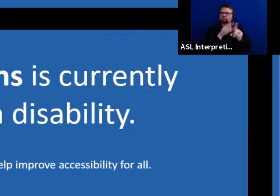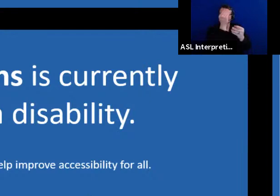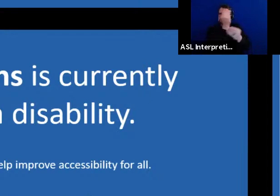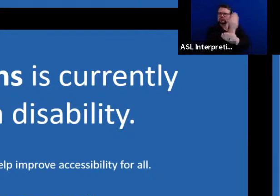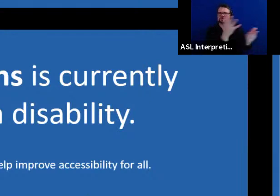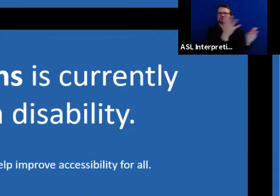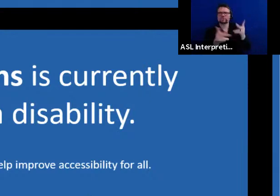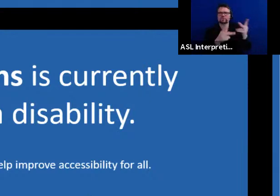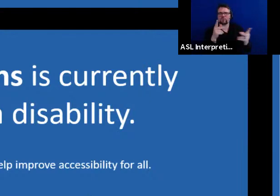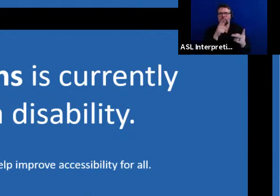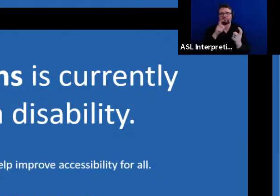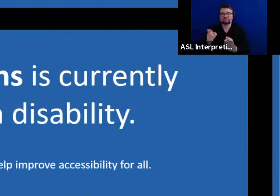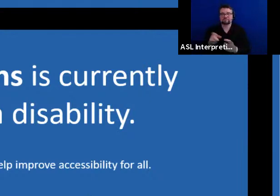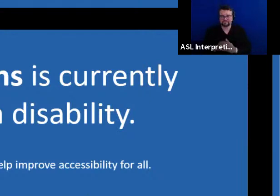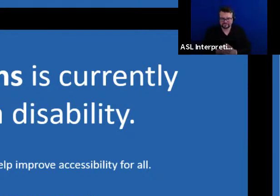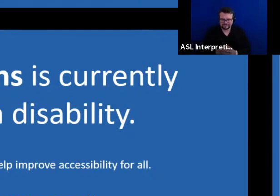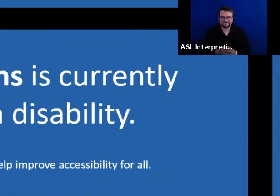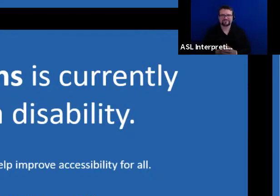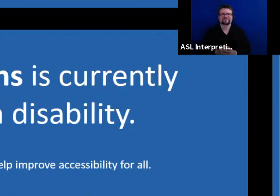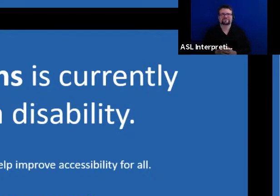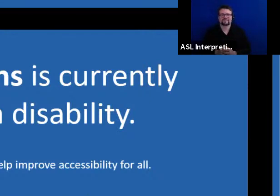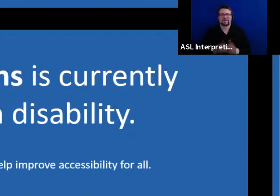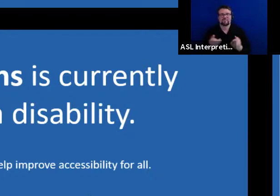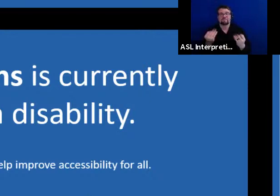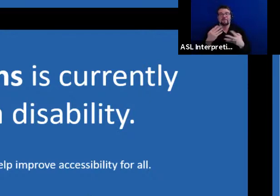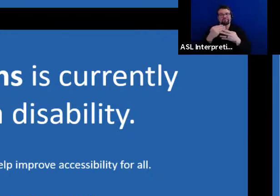THERE HAVE BEEN LOTS OF QUESTIONS FROM THE AUDIENCE.